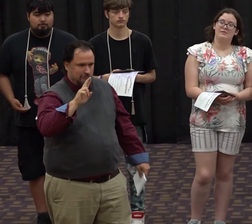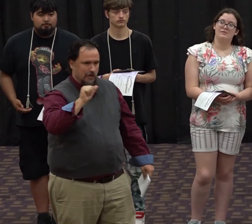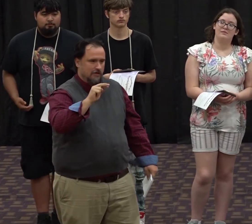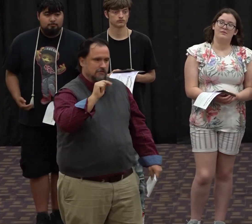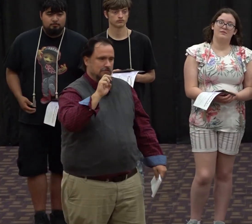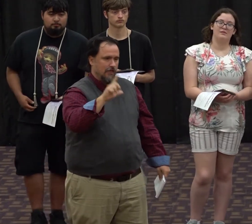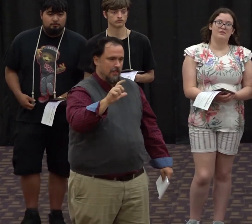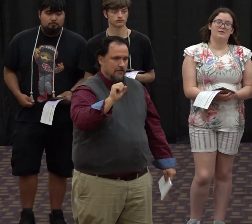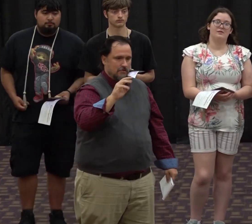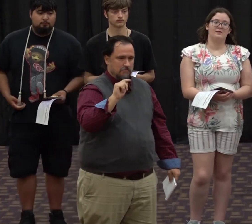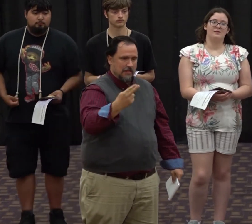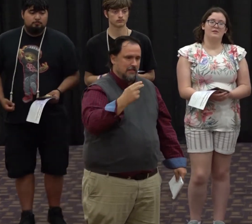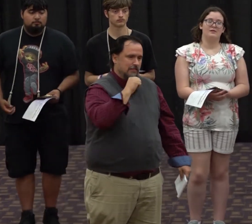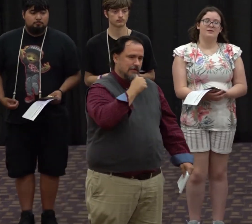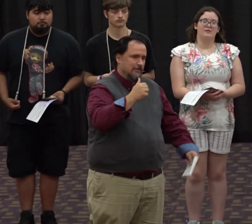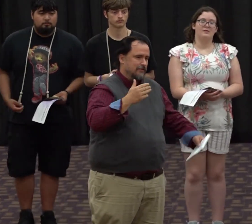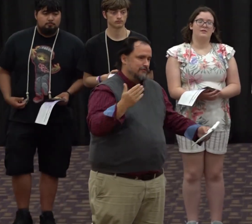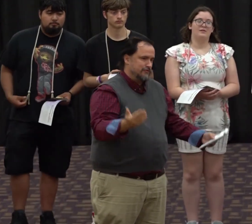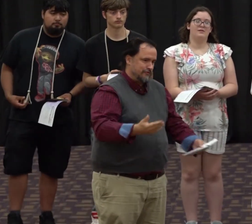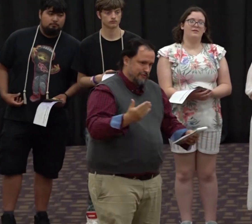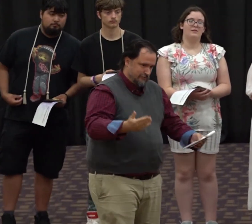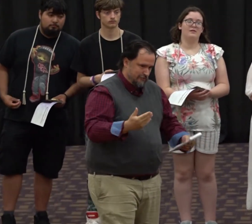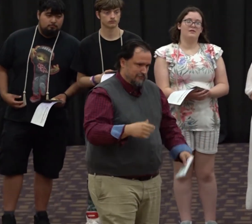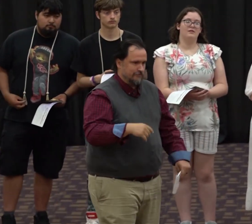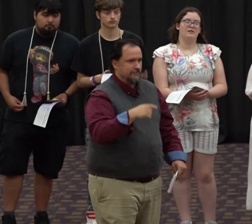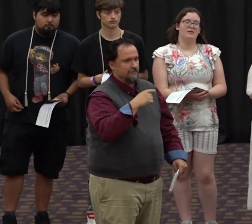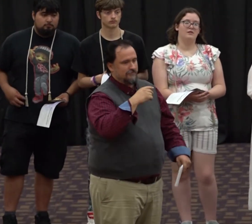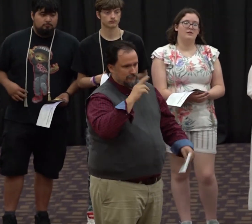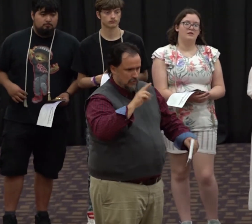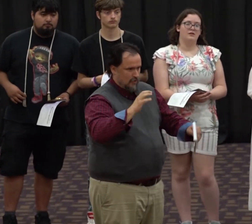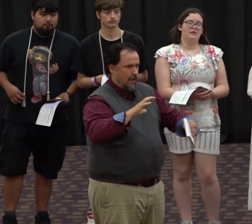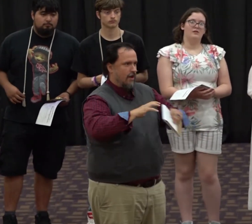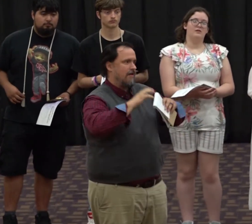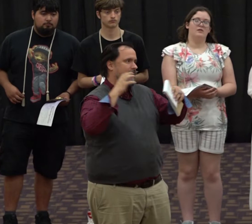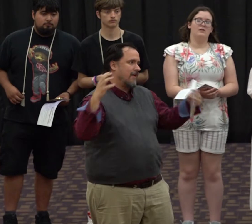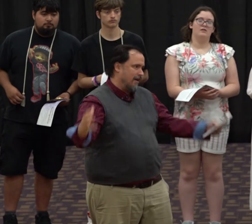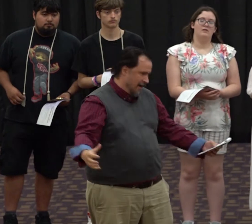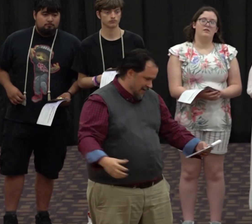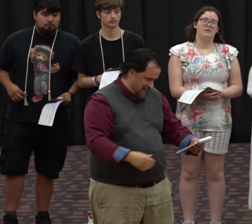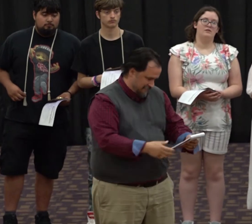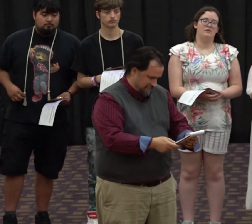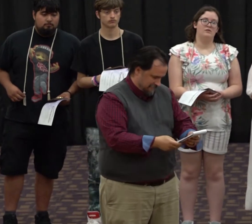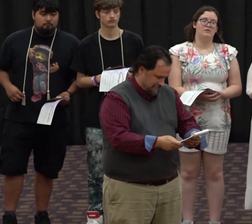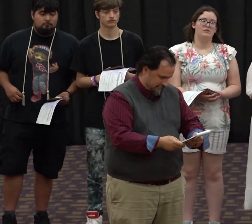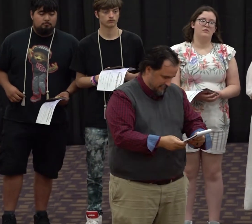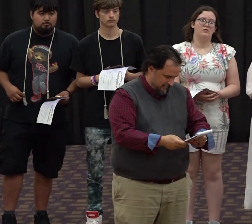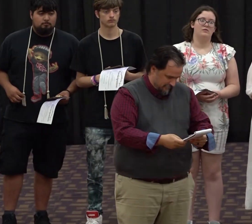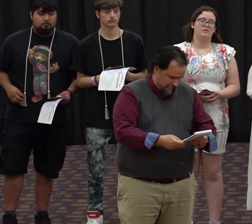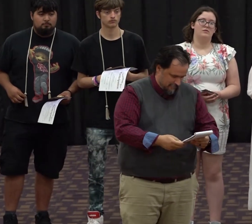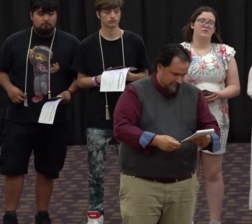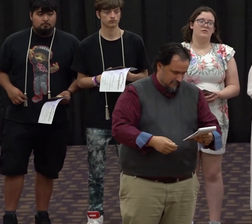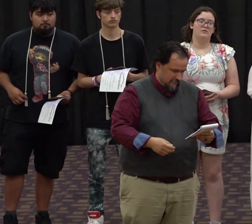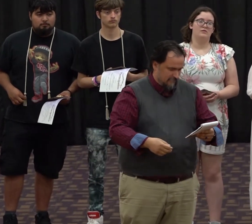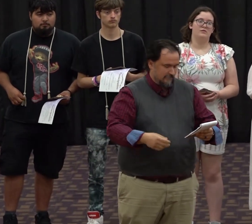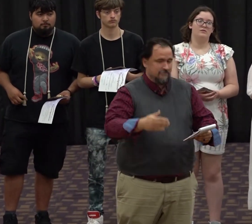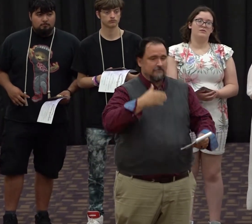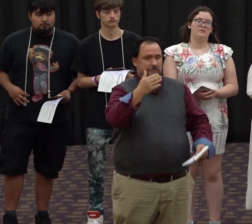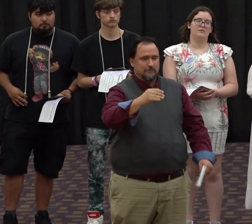These next three. RaNell Smith. Who is not here, unfortunately. She did a ton of hours!